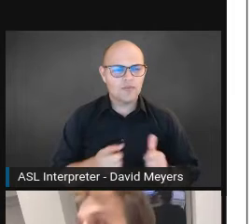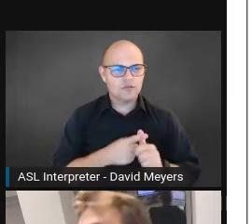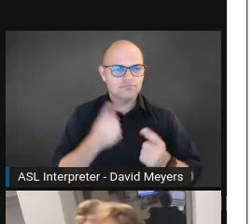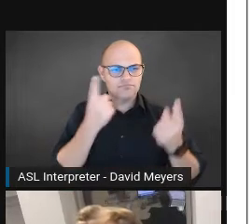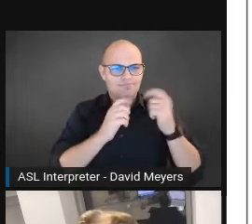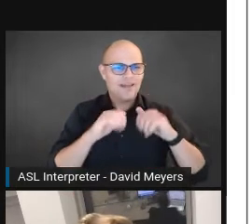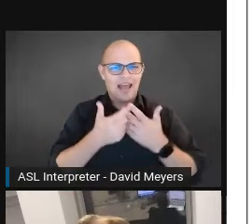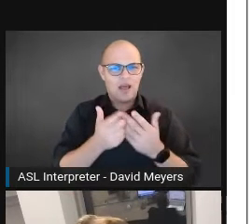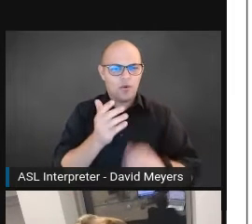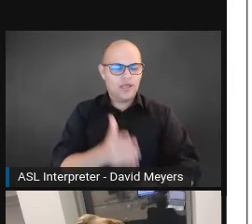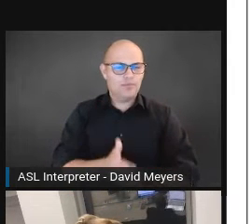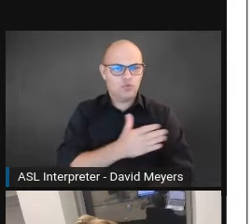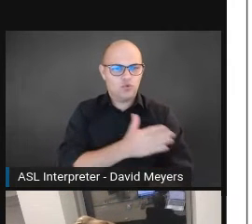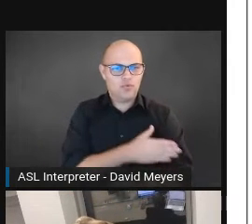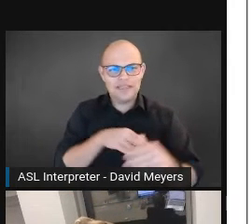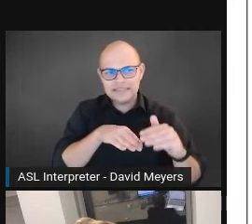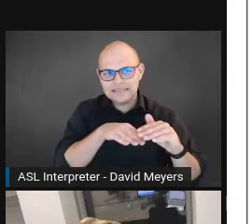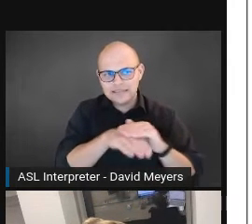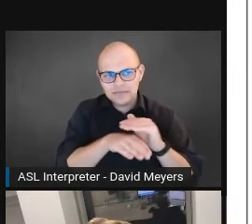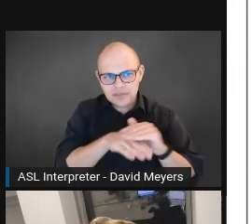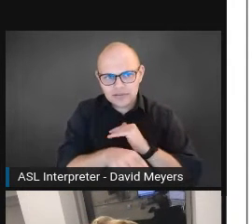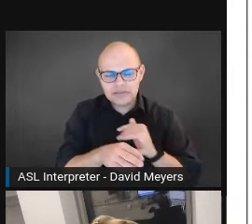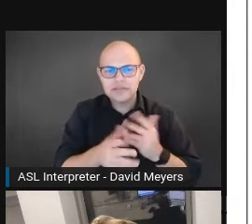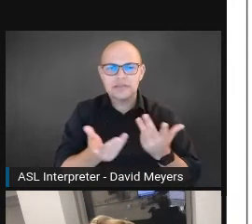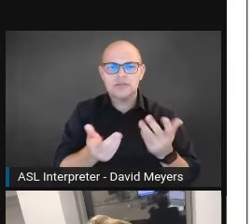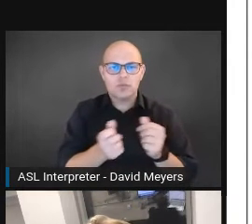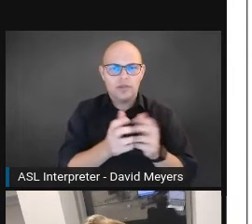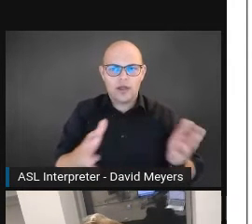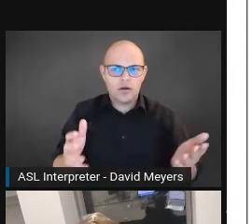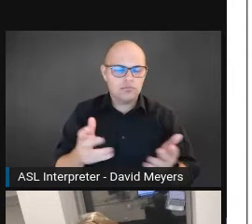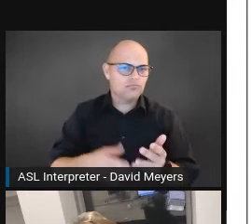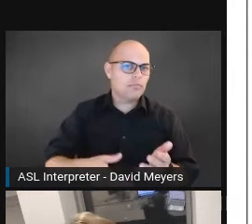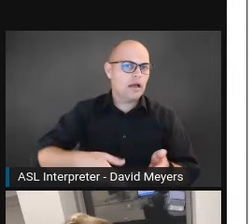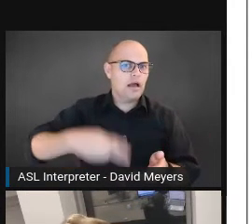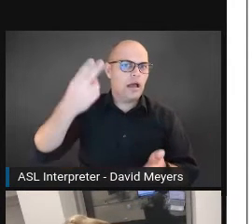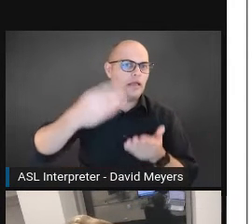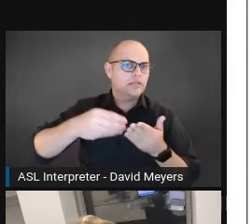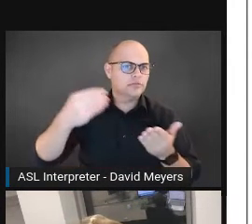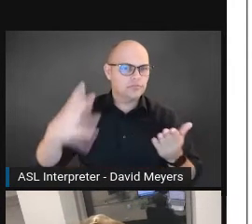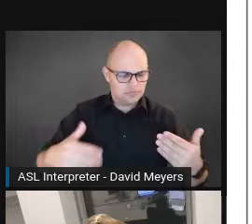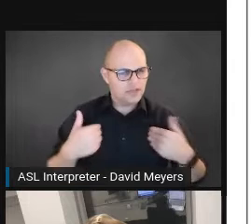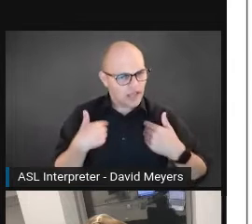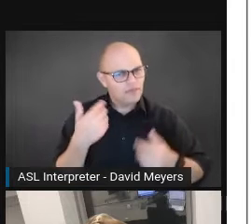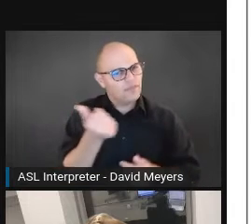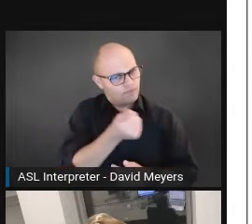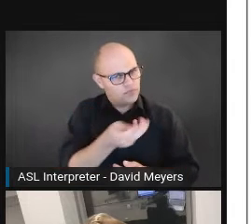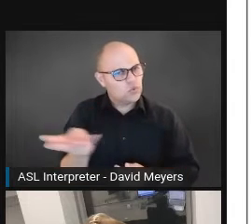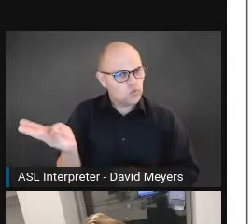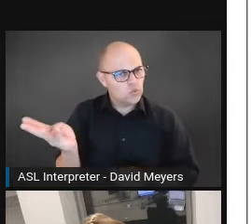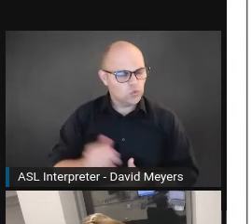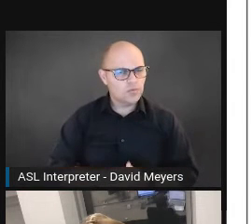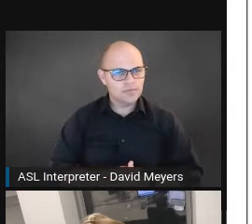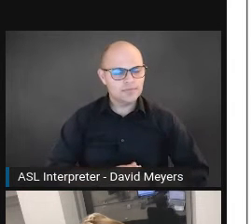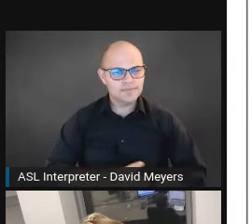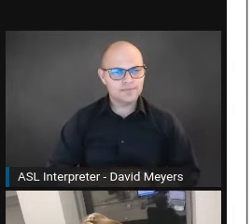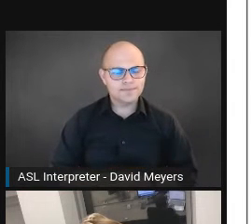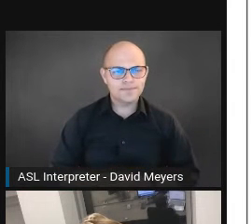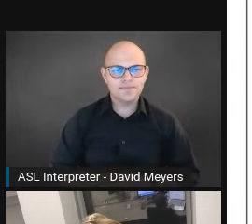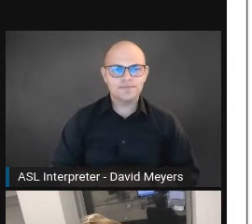without a lot of expense are plugins, and there are quite a few of them.